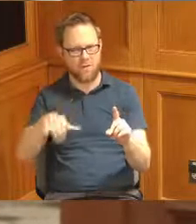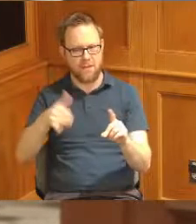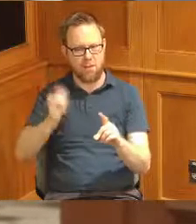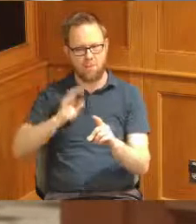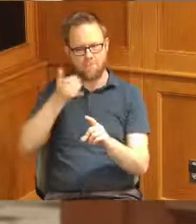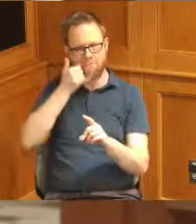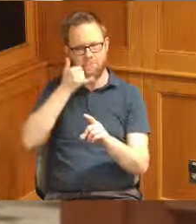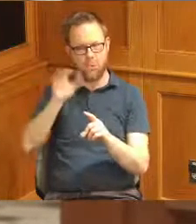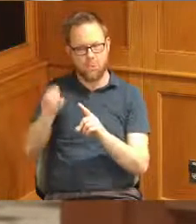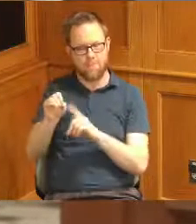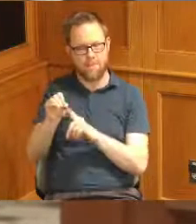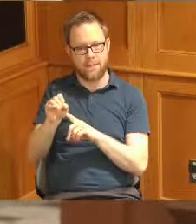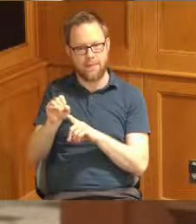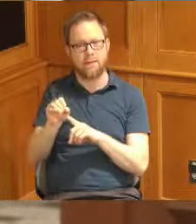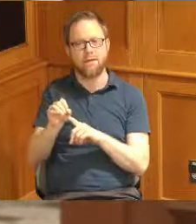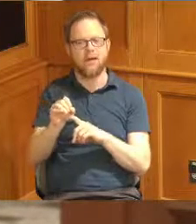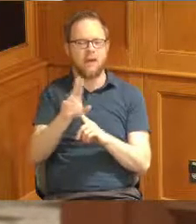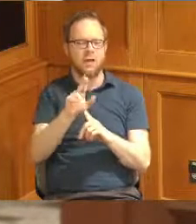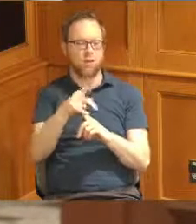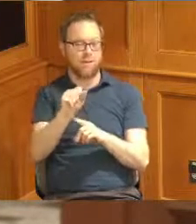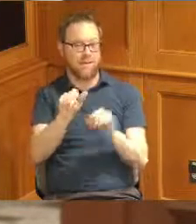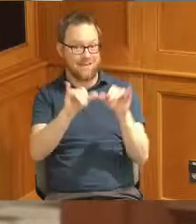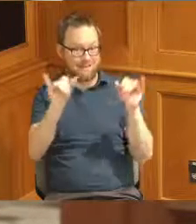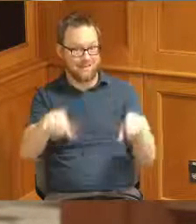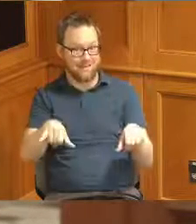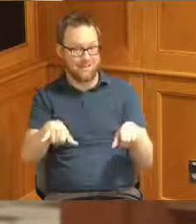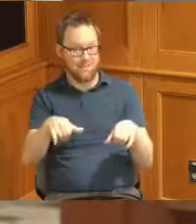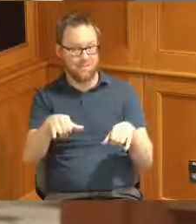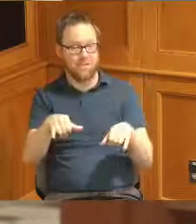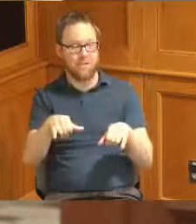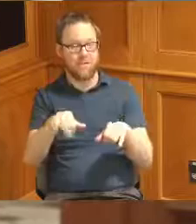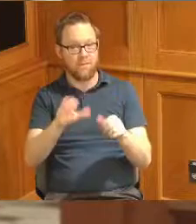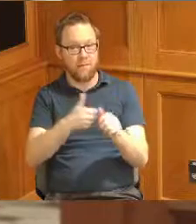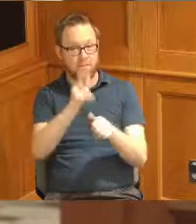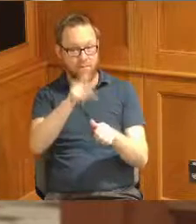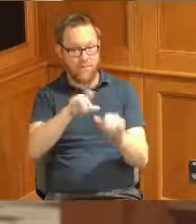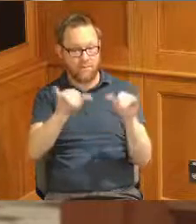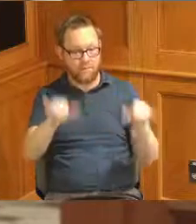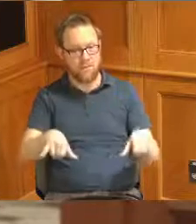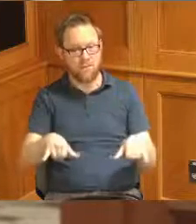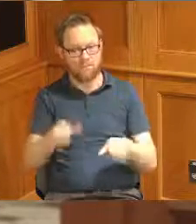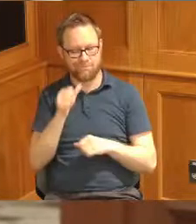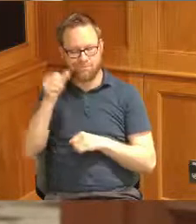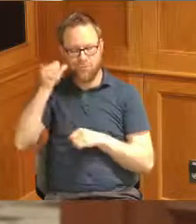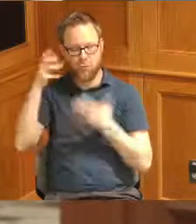our ups system UPS system I'm happy to report as of today was repaired yesterday there was a